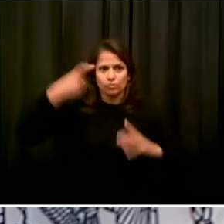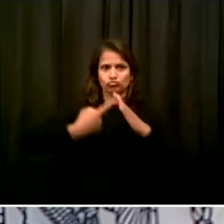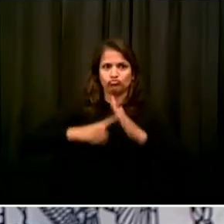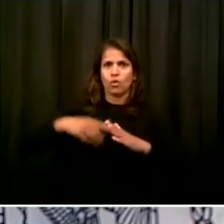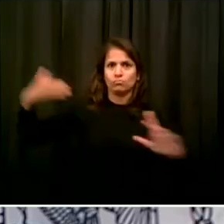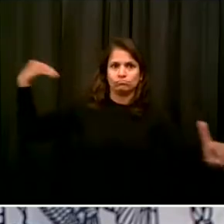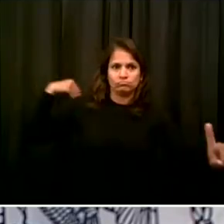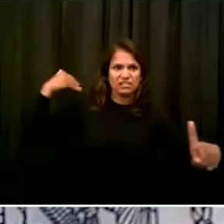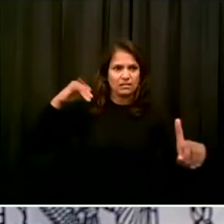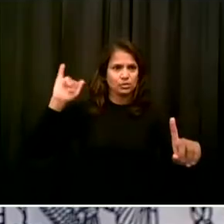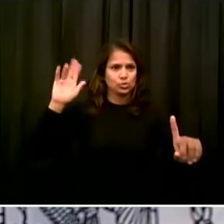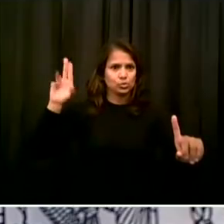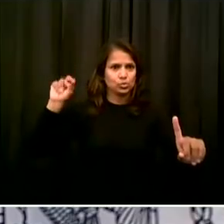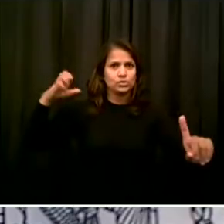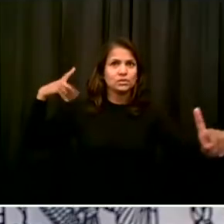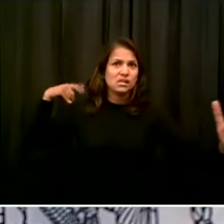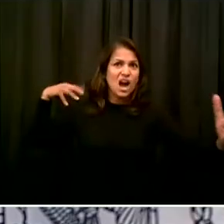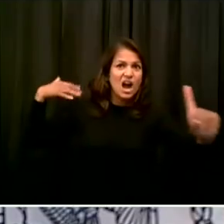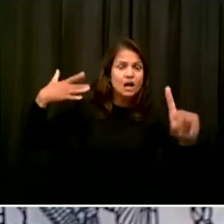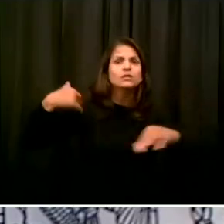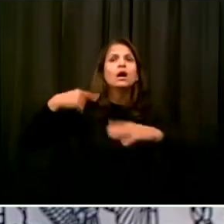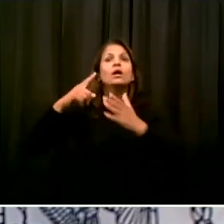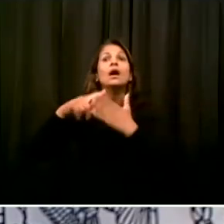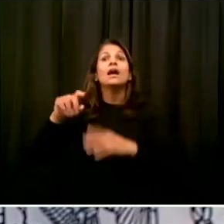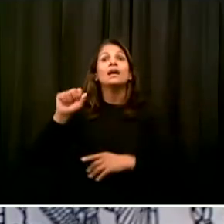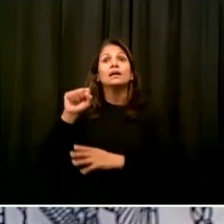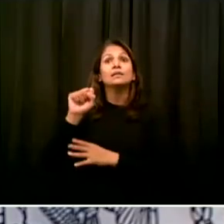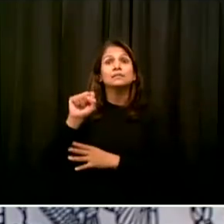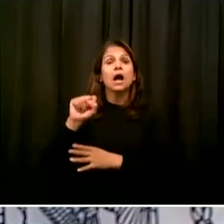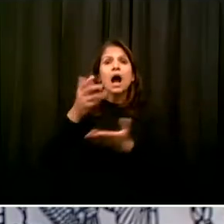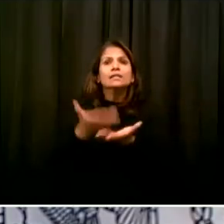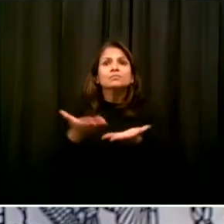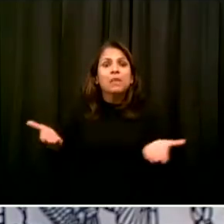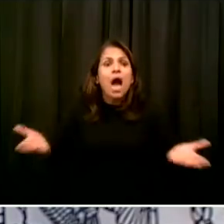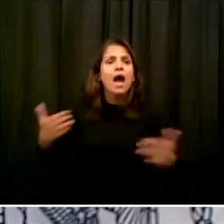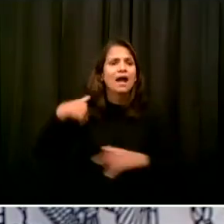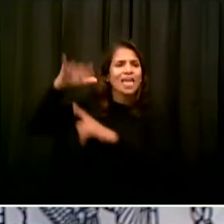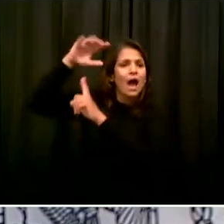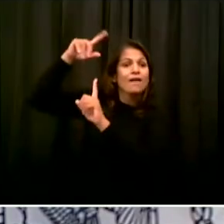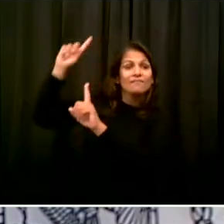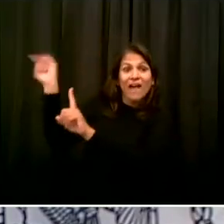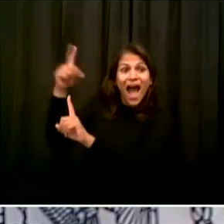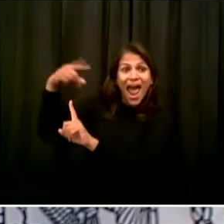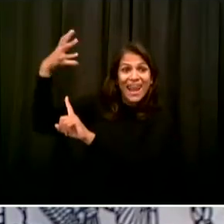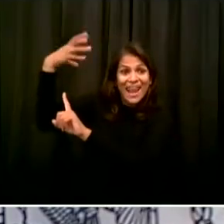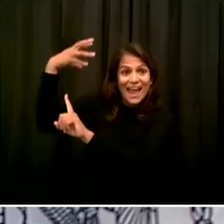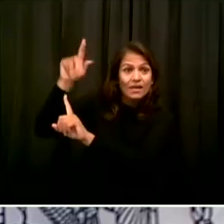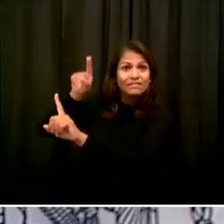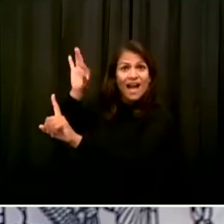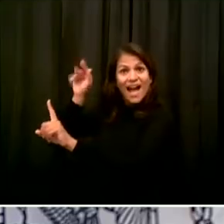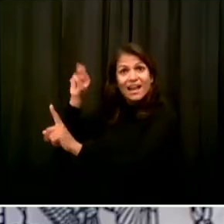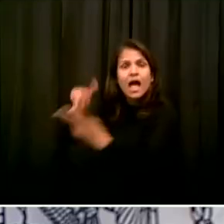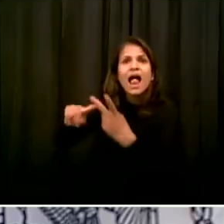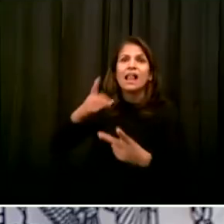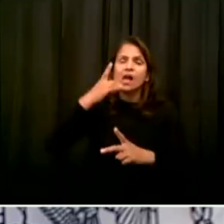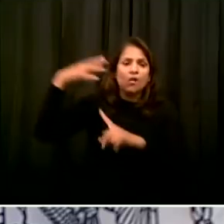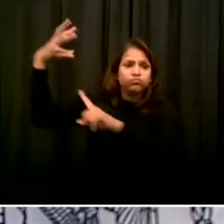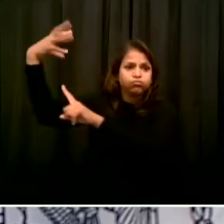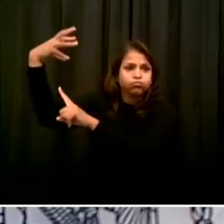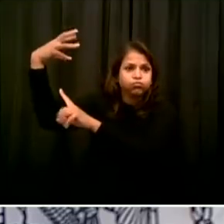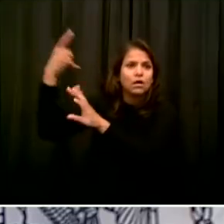WE HAVE BEEN WORKING ALL